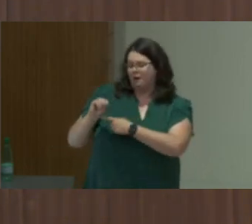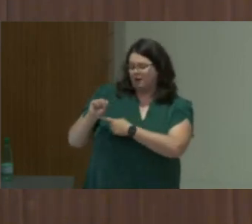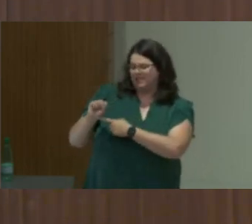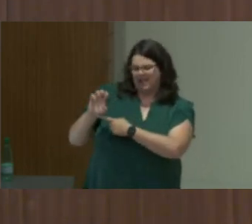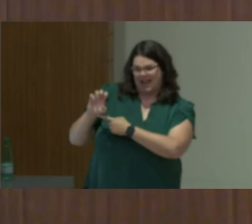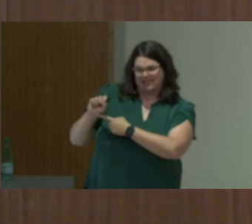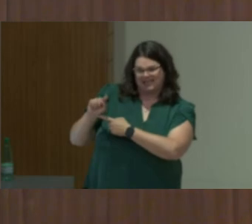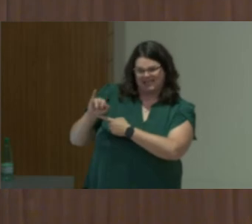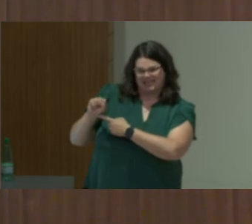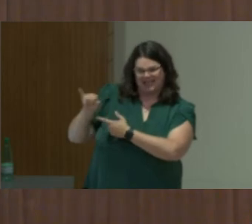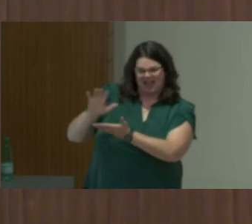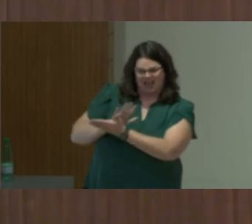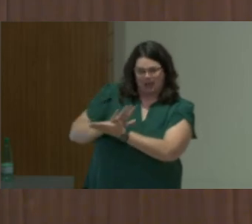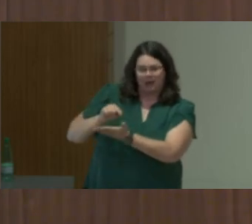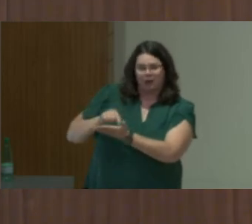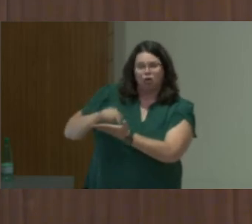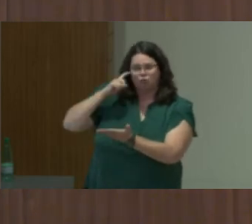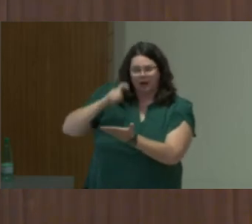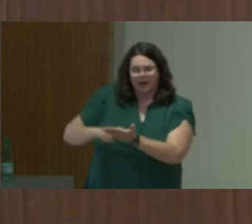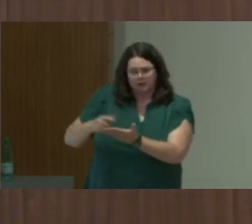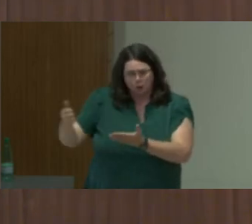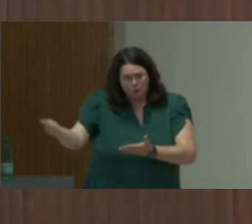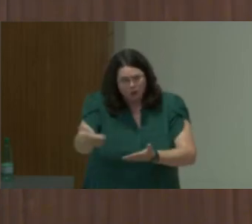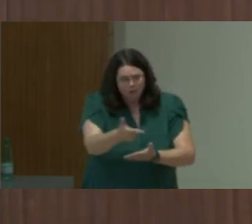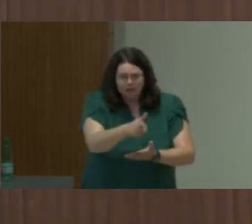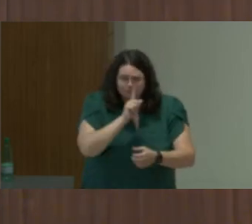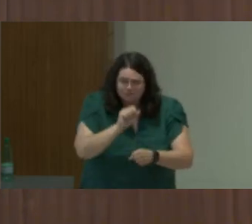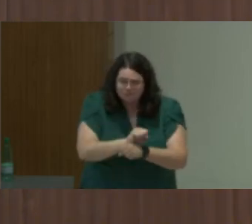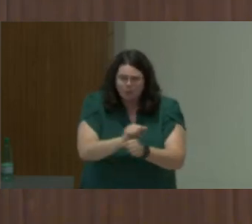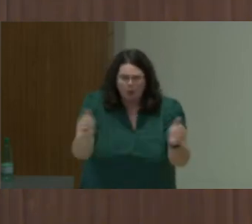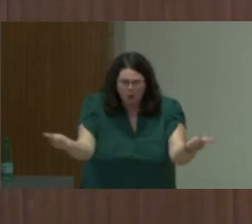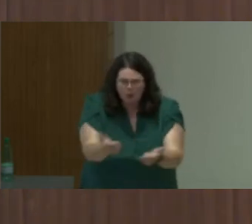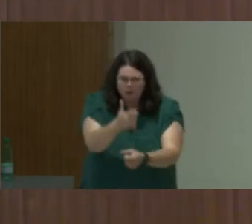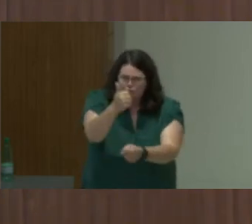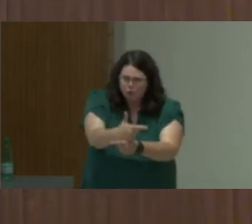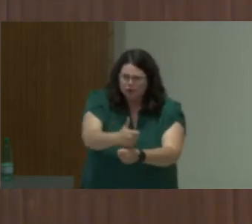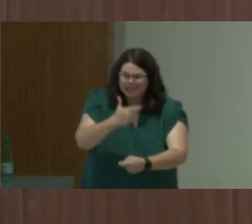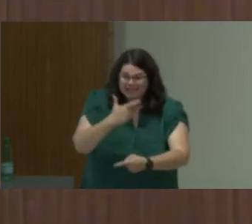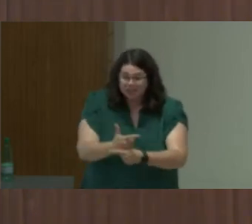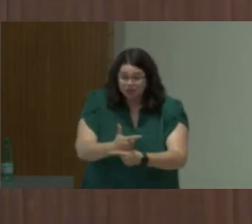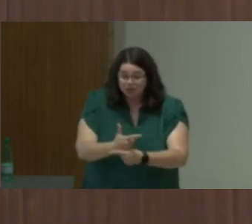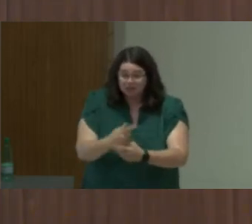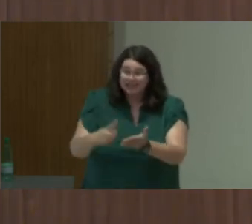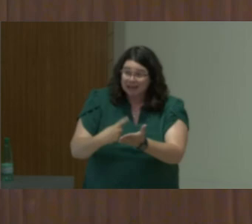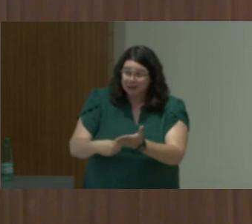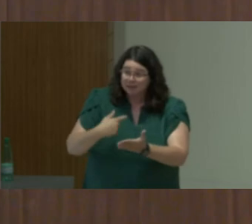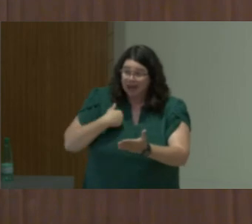which recognises all of us as sisters and brothers, all both sometimes in need of protection